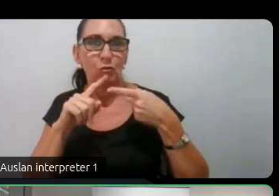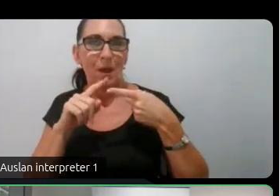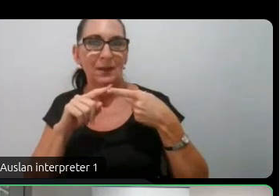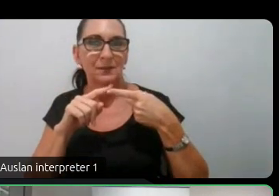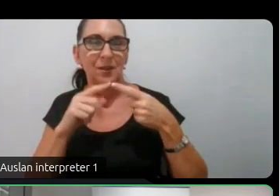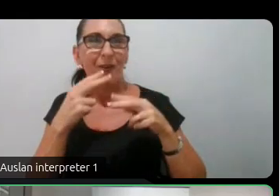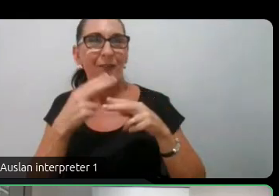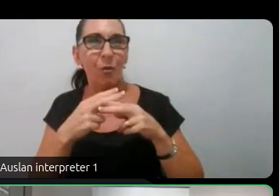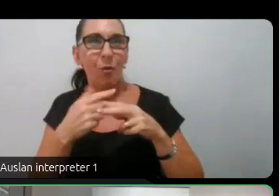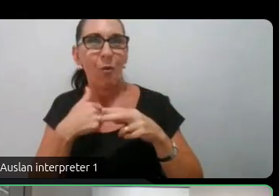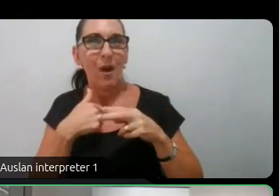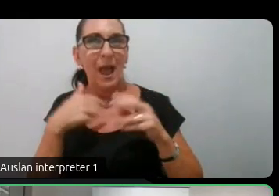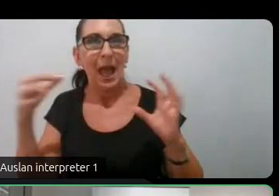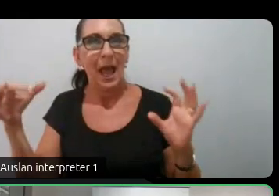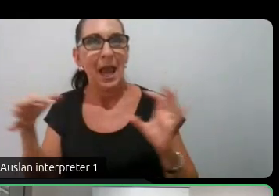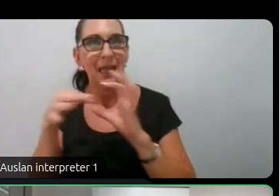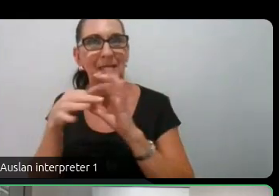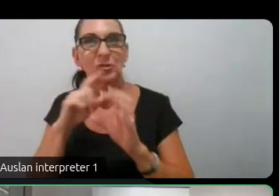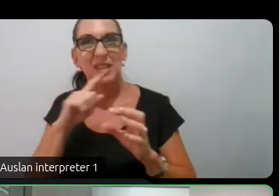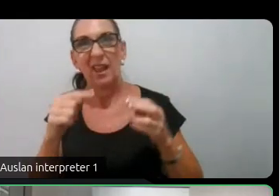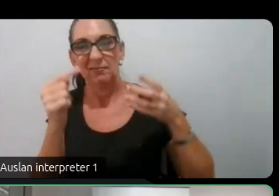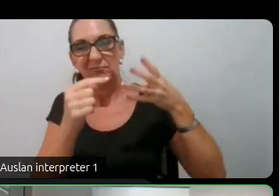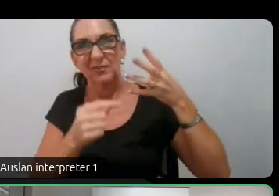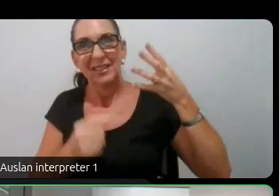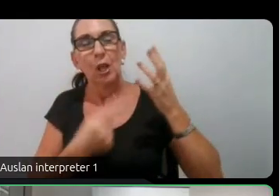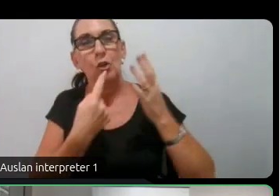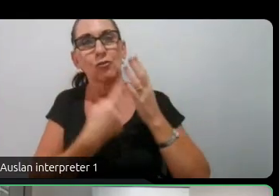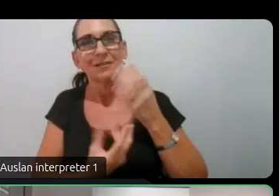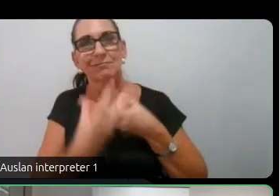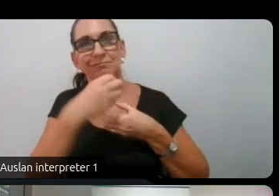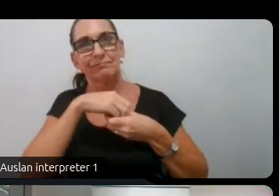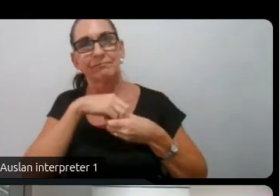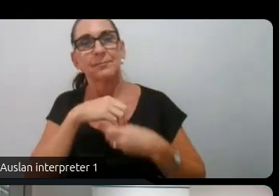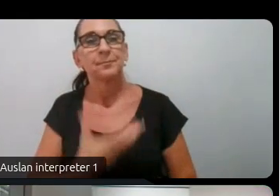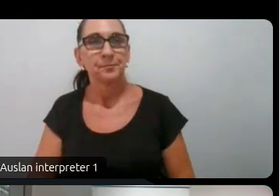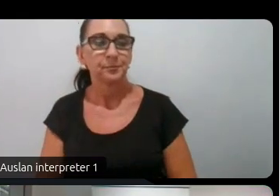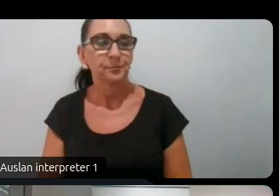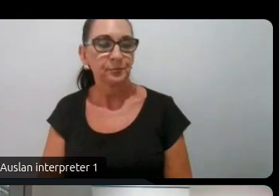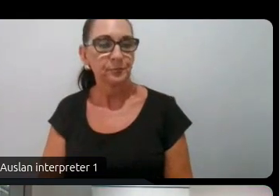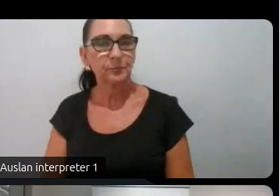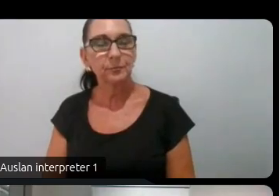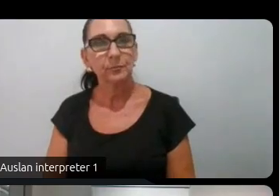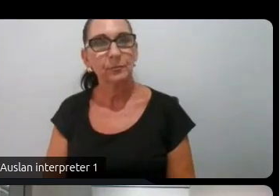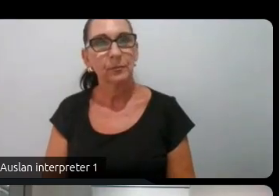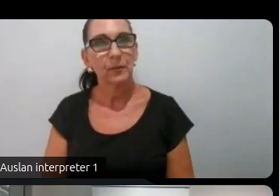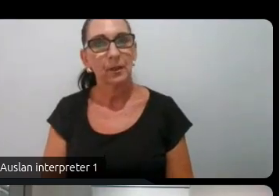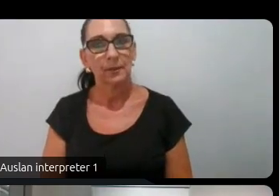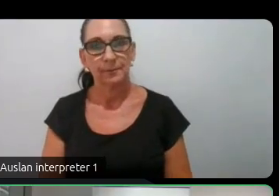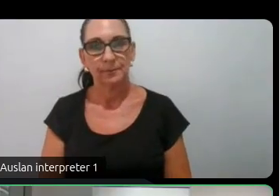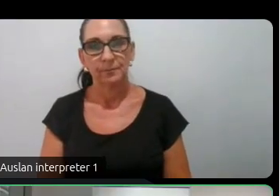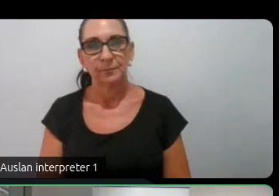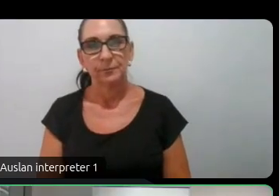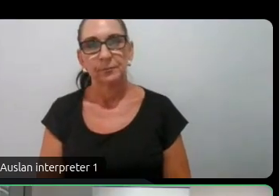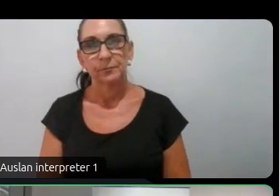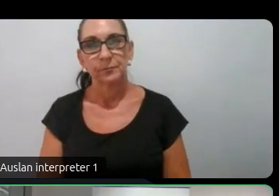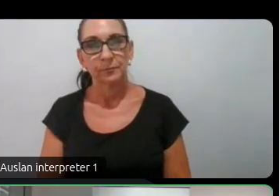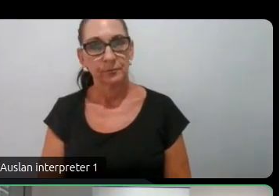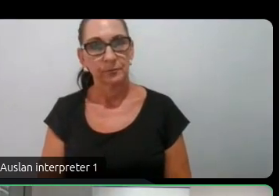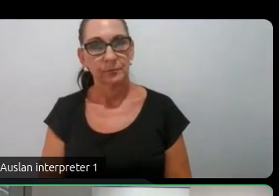and say the other factors are just contributing to it. Uh so this is another big one that gets